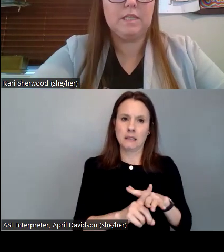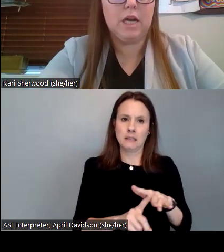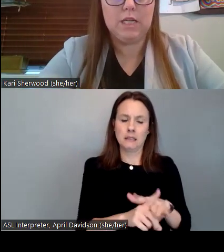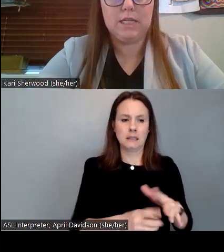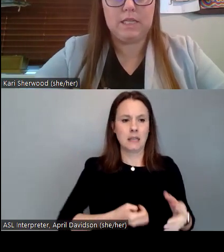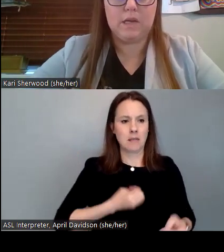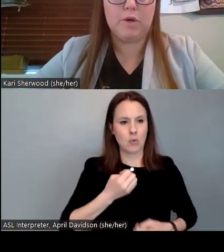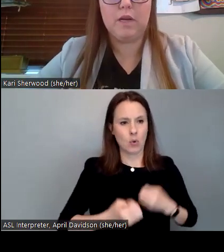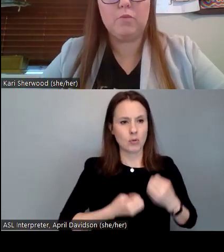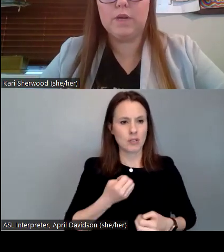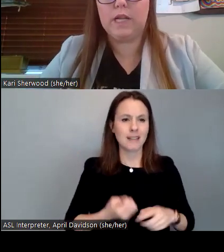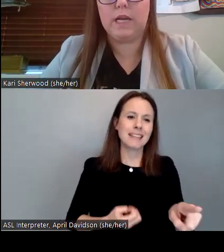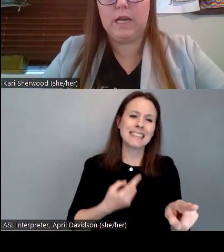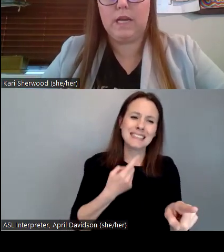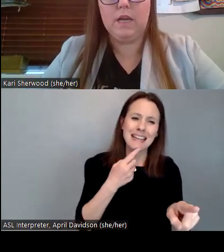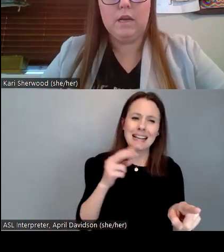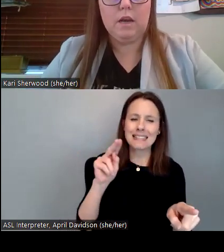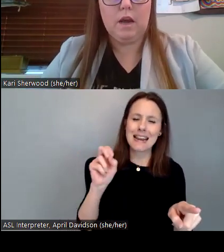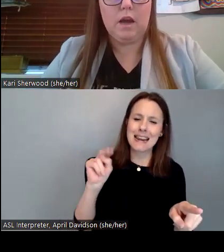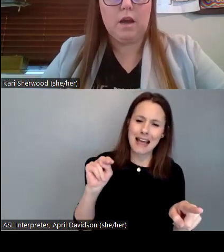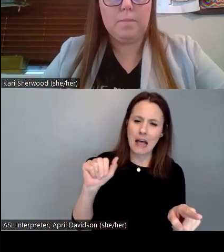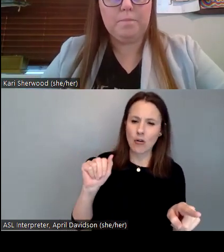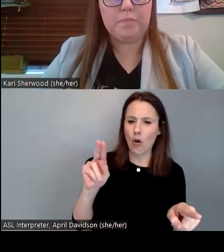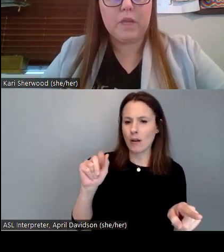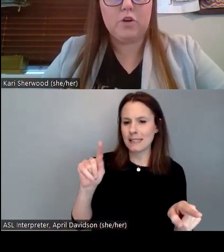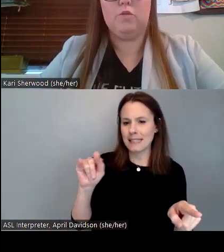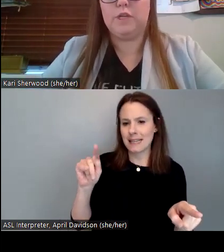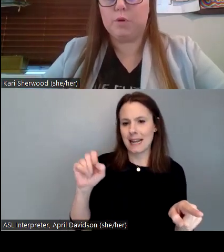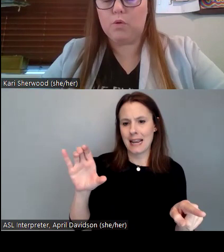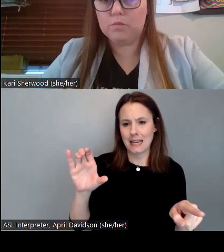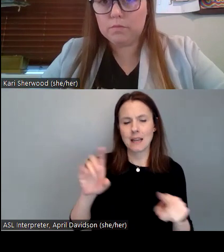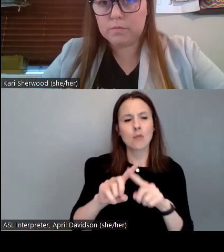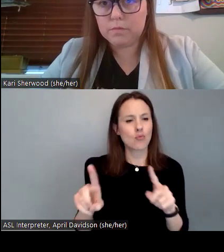says non-autistic, but really any neurotypical